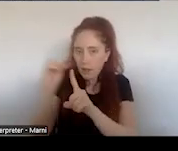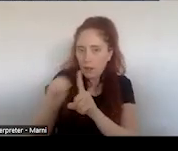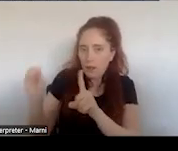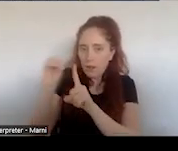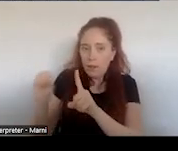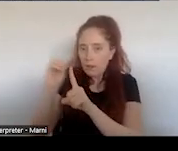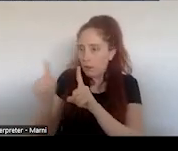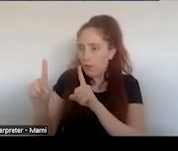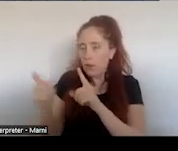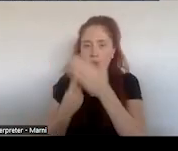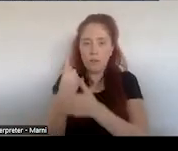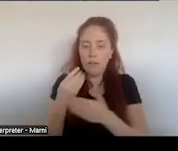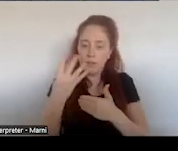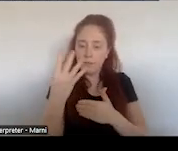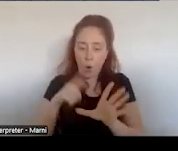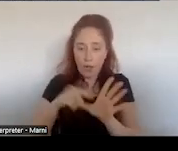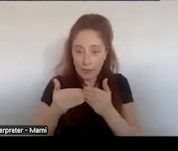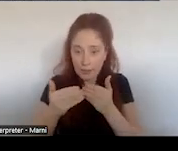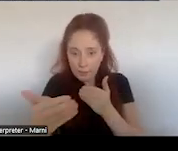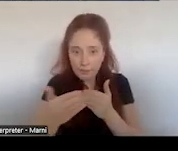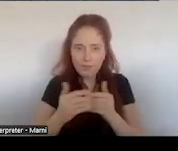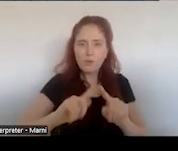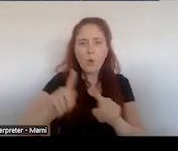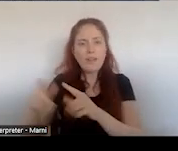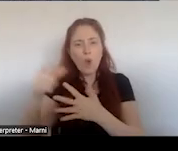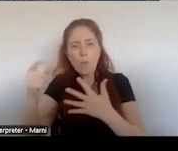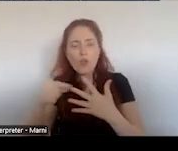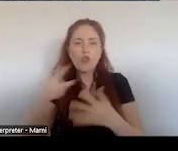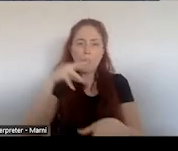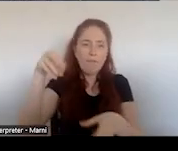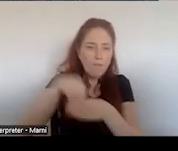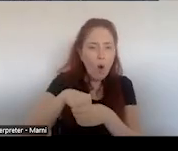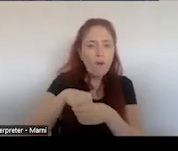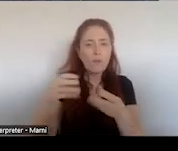four years of all the different pathways that you can engage with this particular